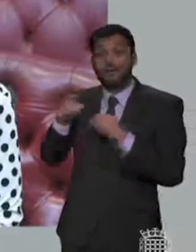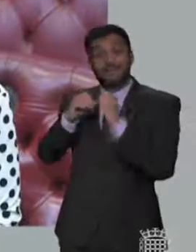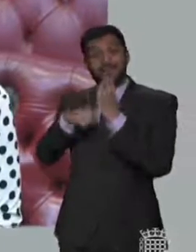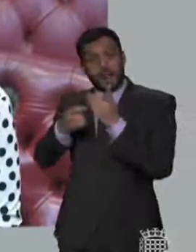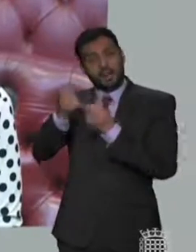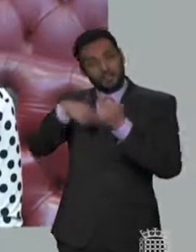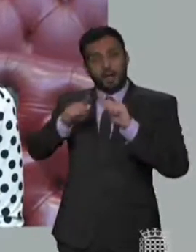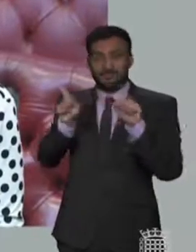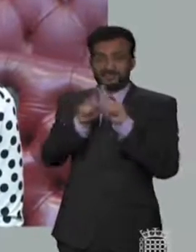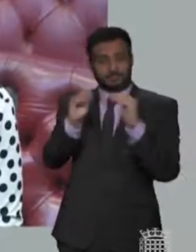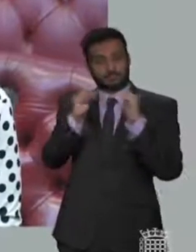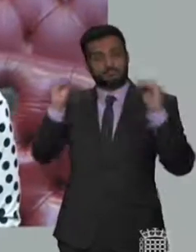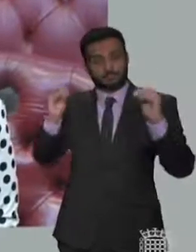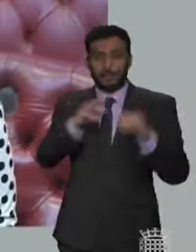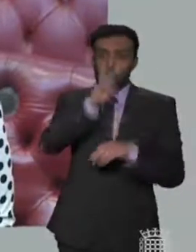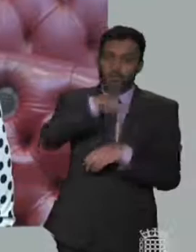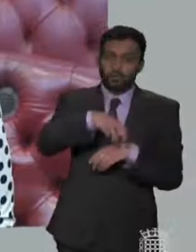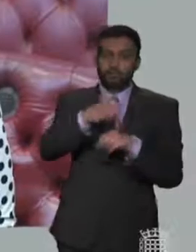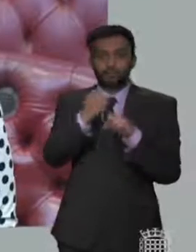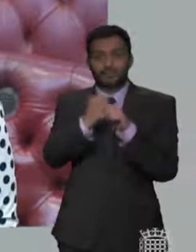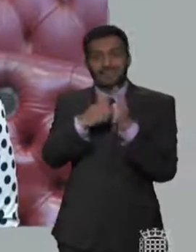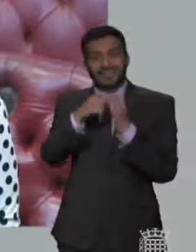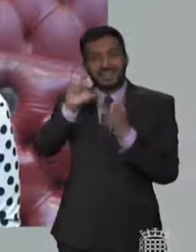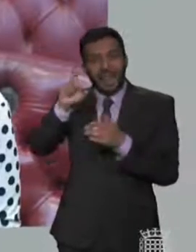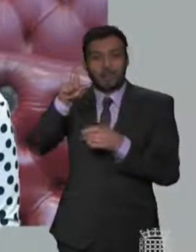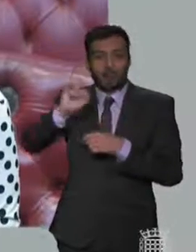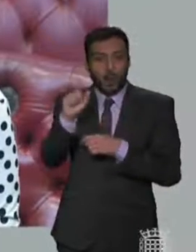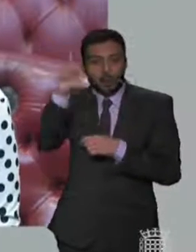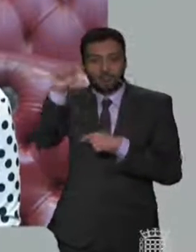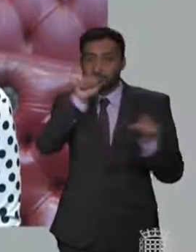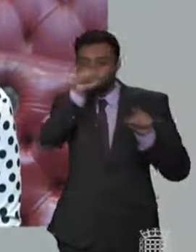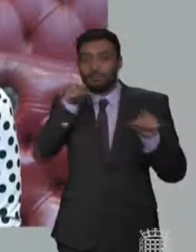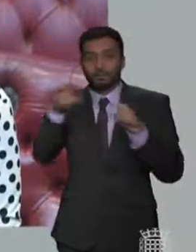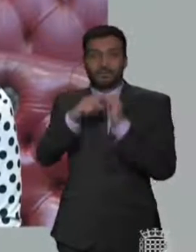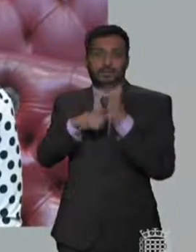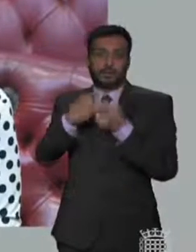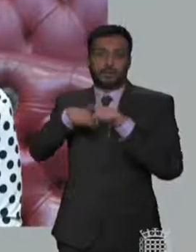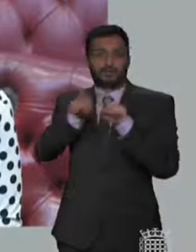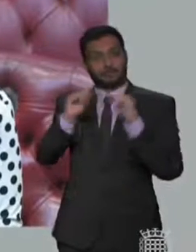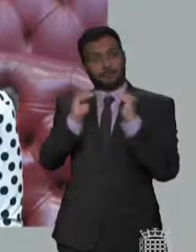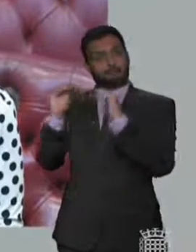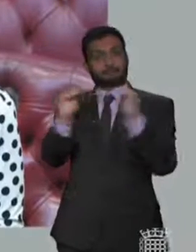considered in wales and scotland respectively and this bill would be and this act would be